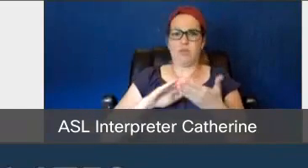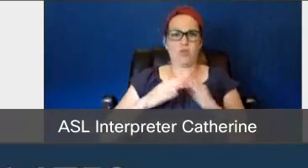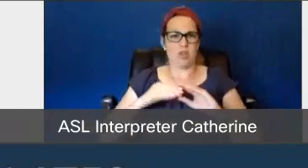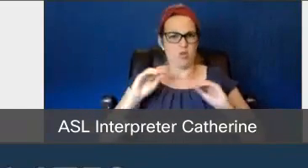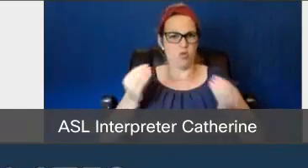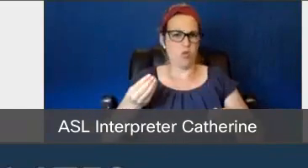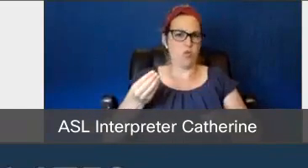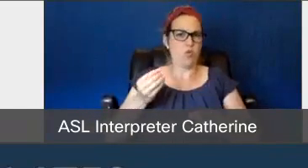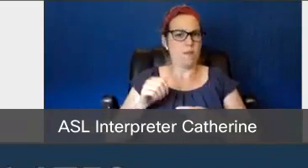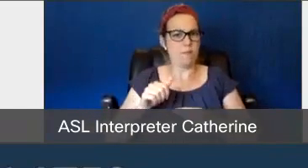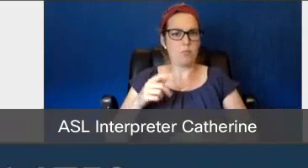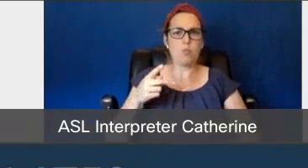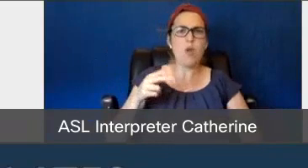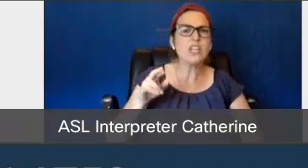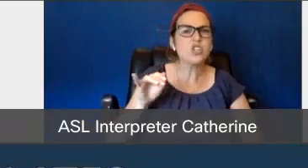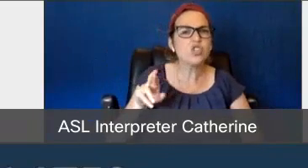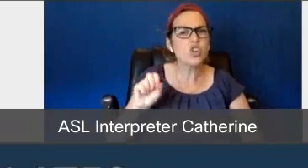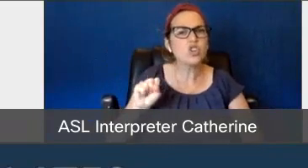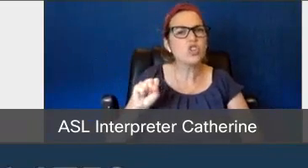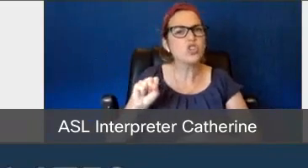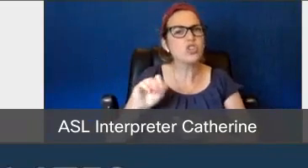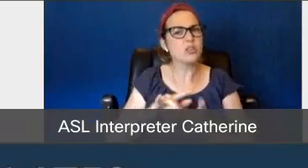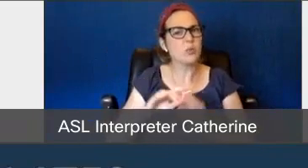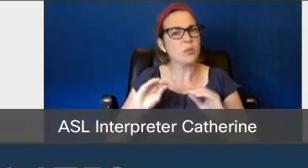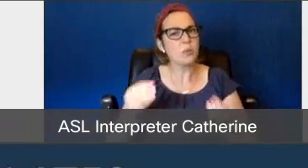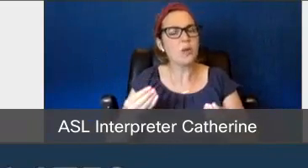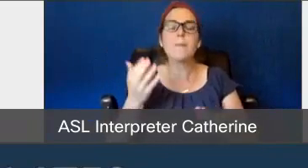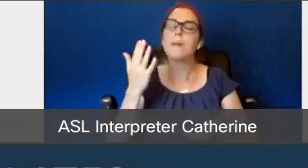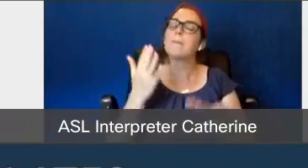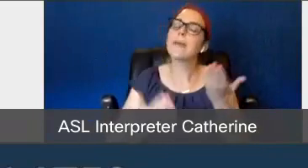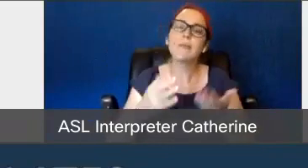they usually are there, the drug court simply doesn't know about them and vice versa.